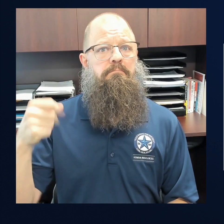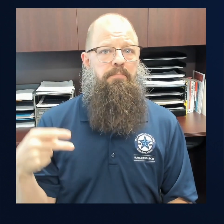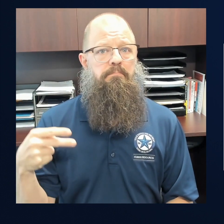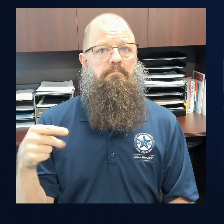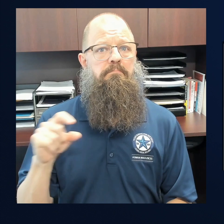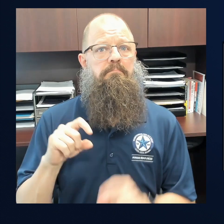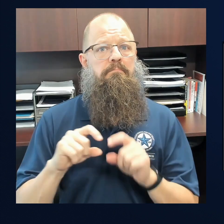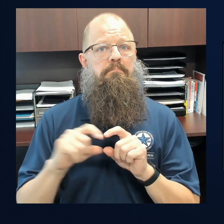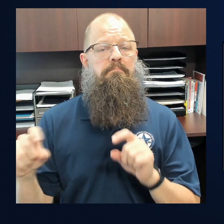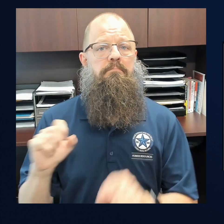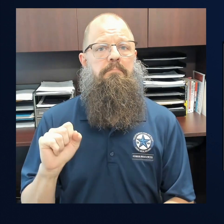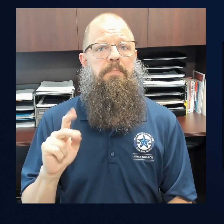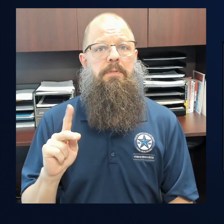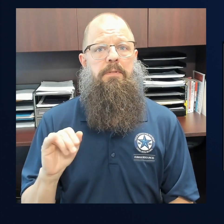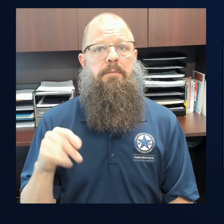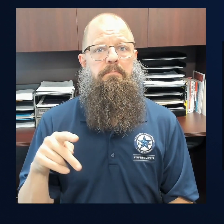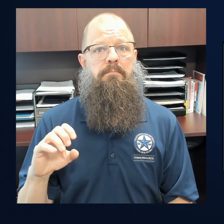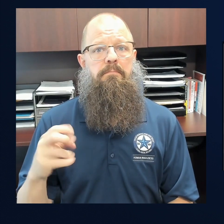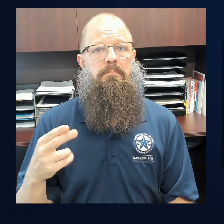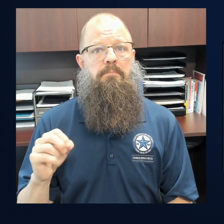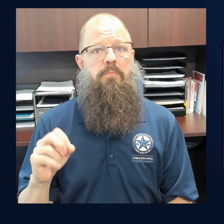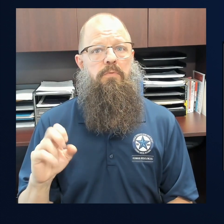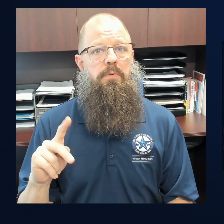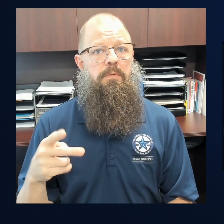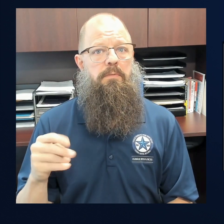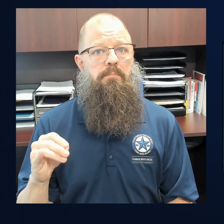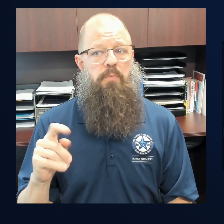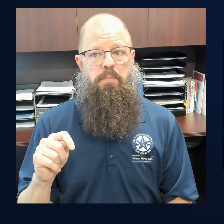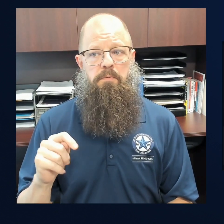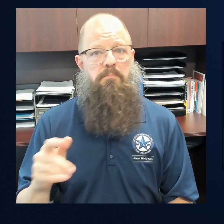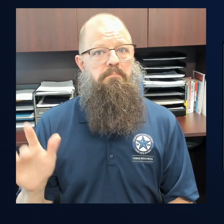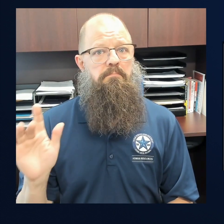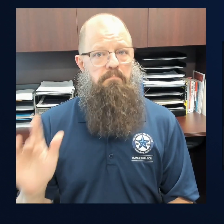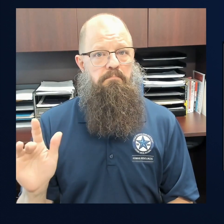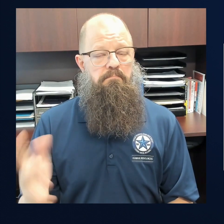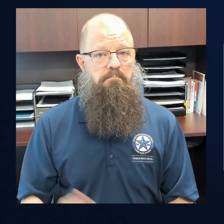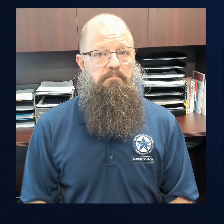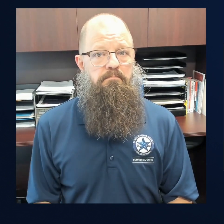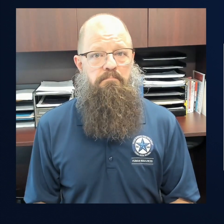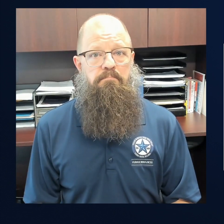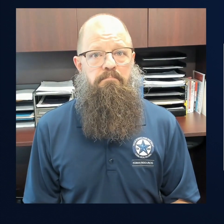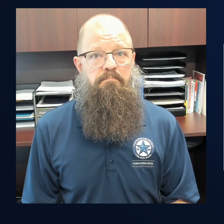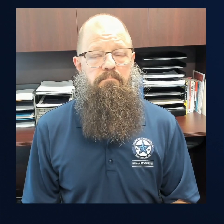to skip, you can do so by going to the three dots, clicking the drop down, and clicking Skip